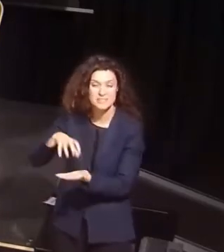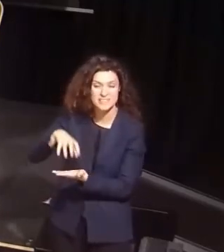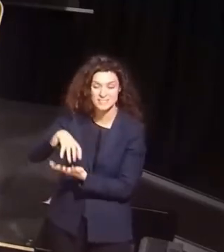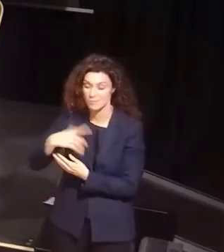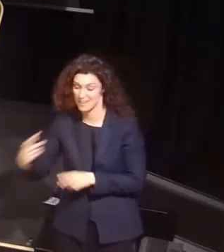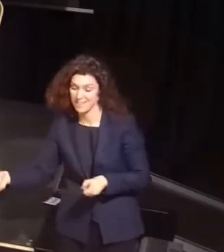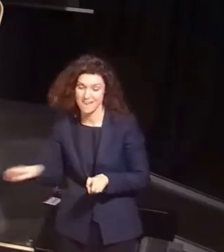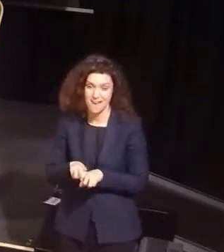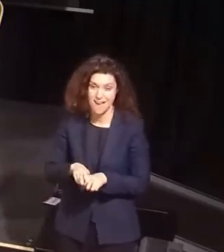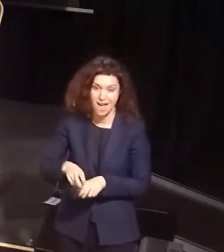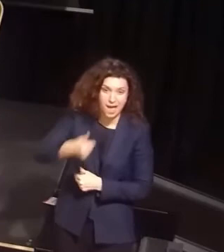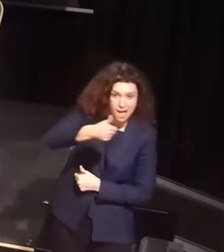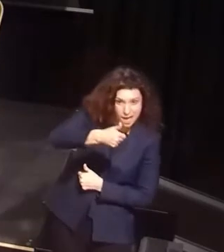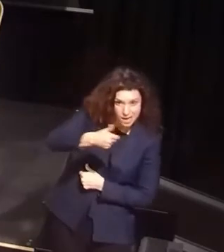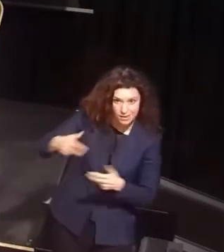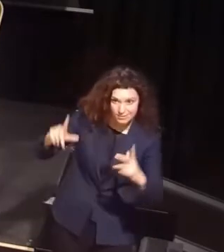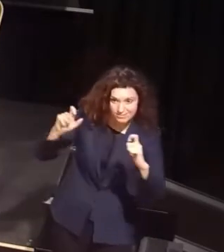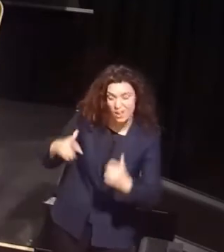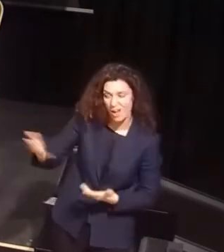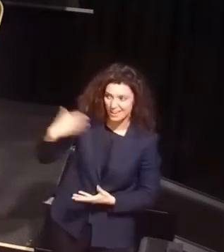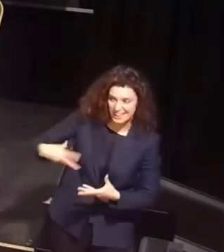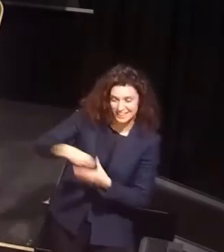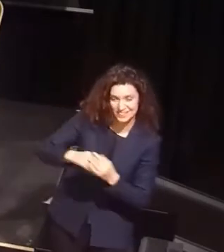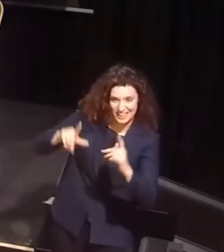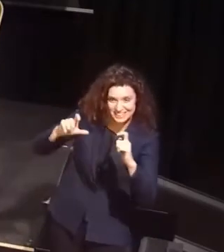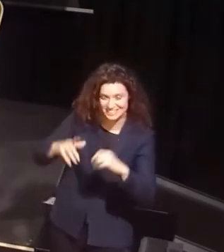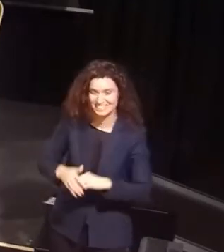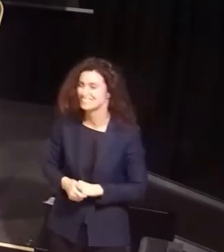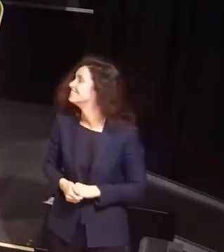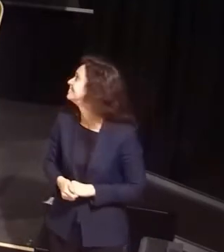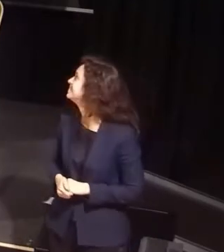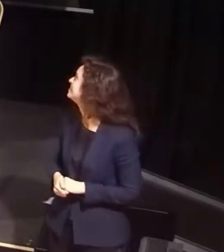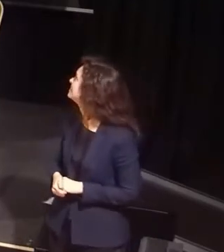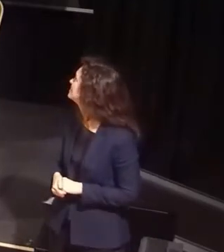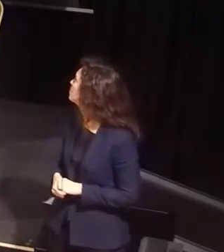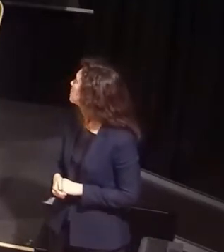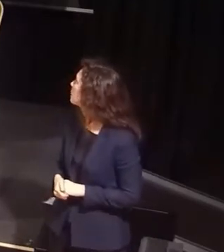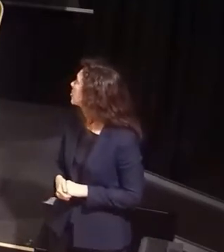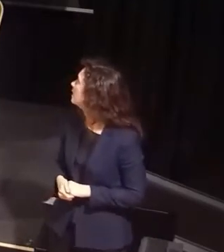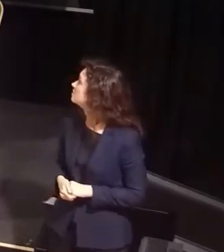and I decided, "Yeah, that's fine." So he's happy enough playing with all of them.